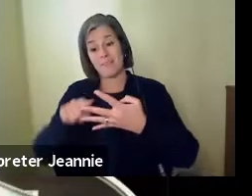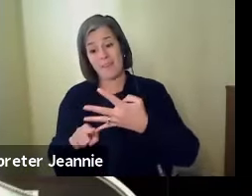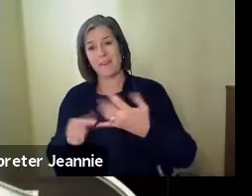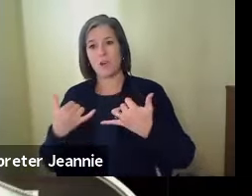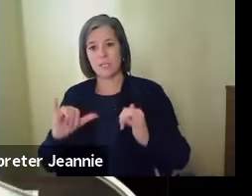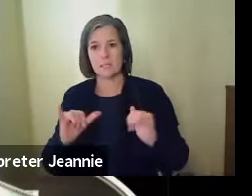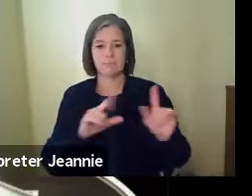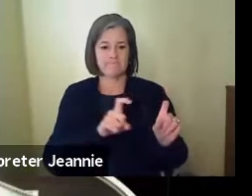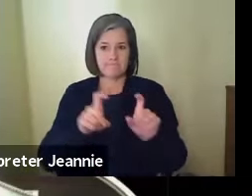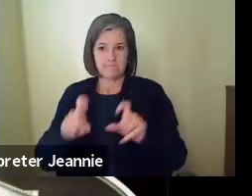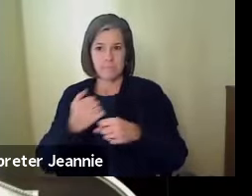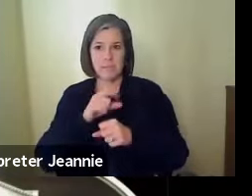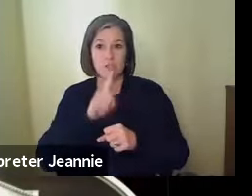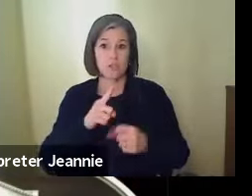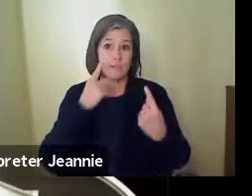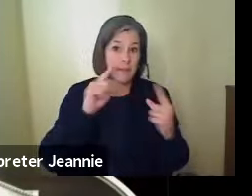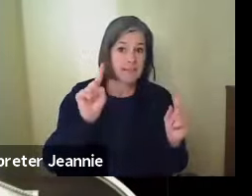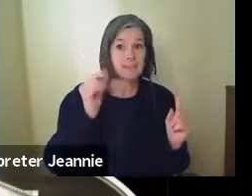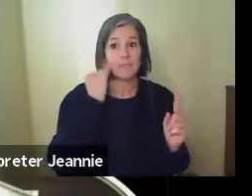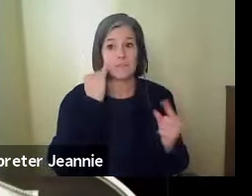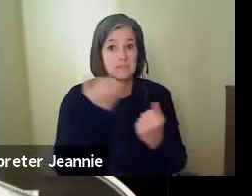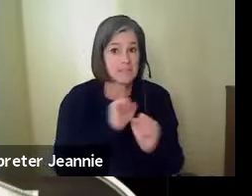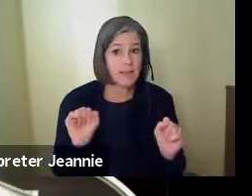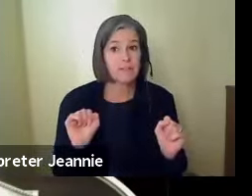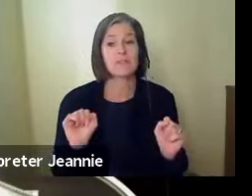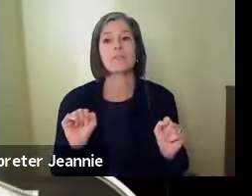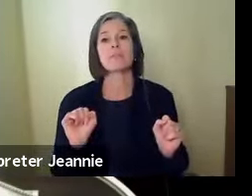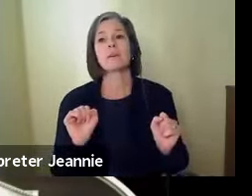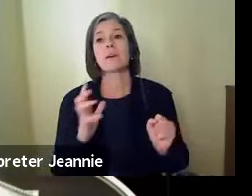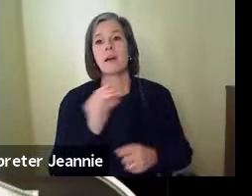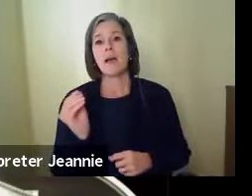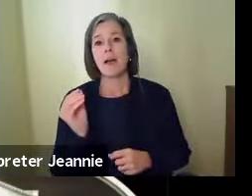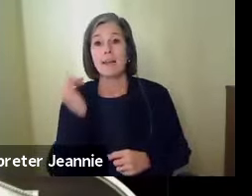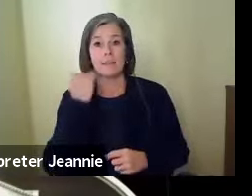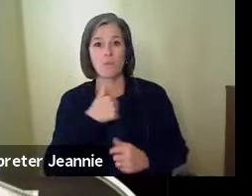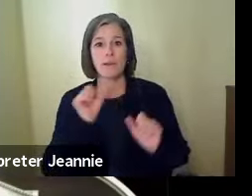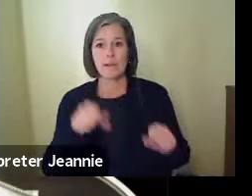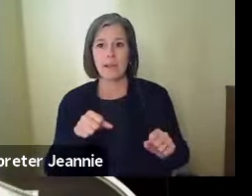if the vaccines are going to be effective, if they are going to be safe. And if we are going to be able to deploy those.